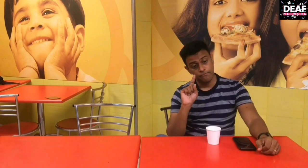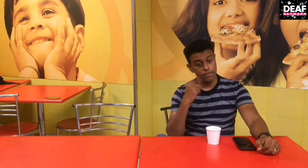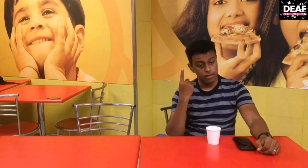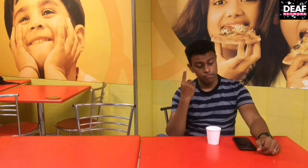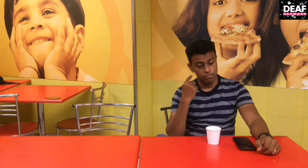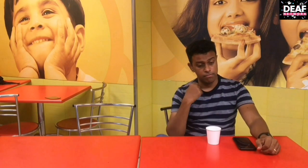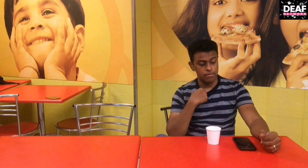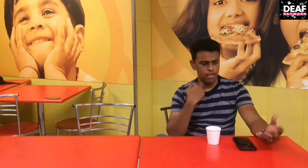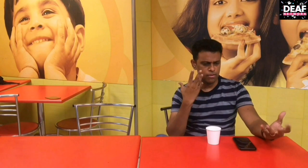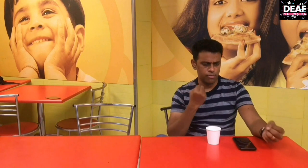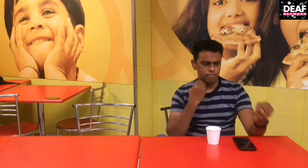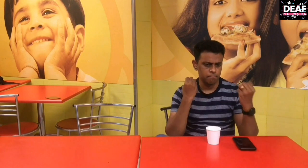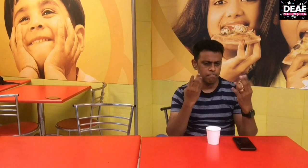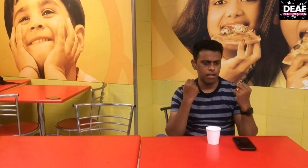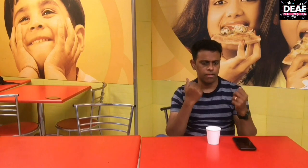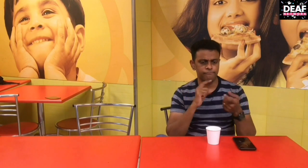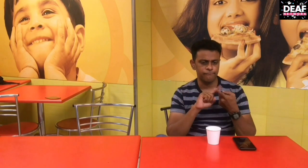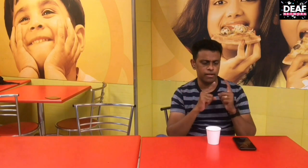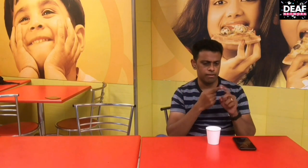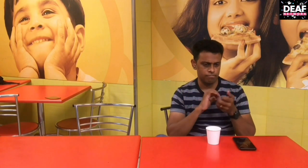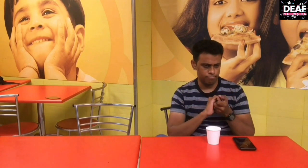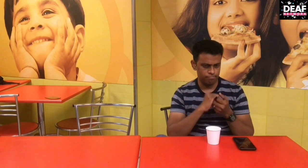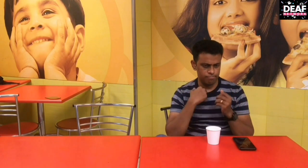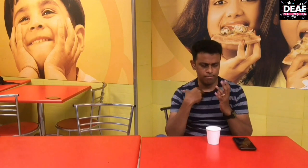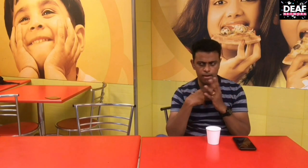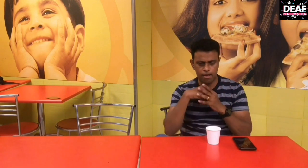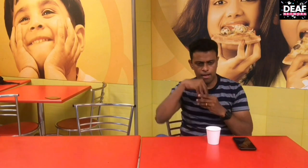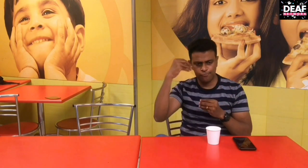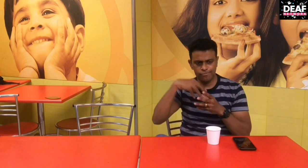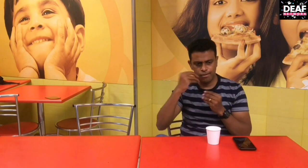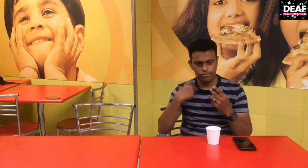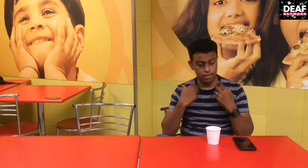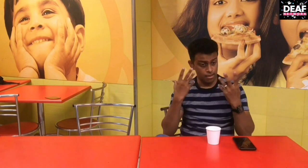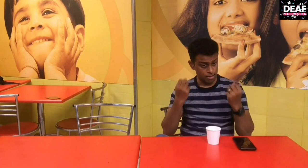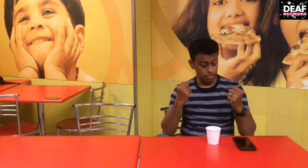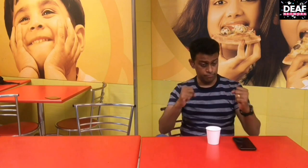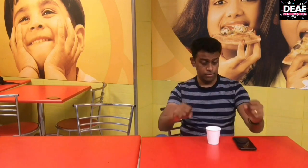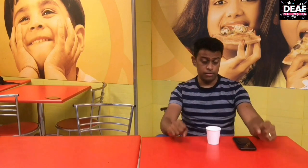First, I have many friends that I can go out..